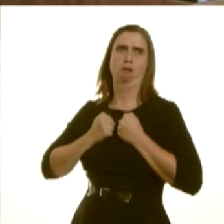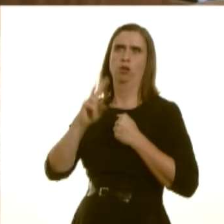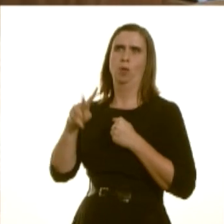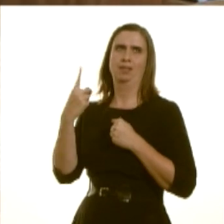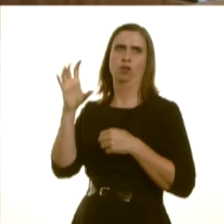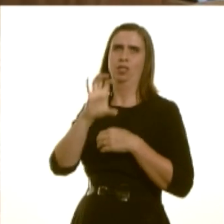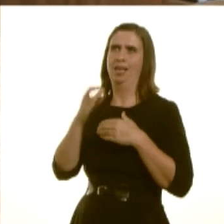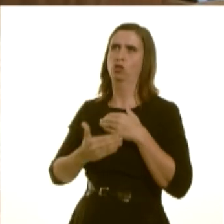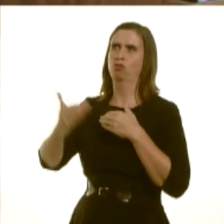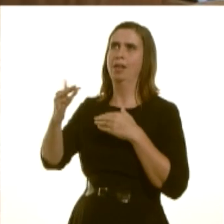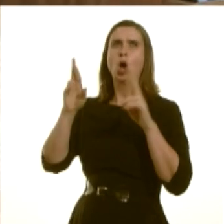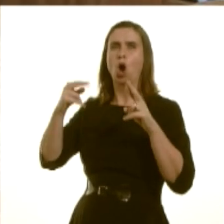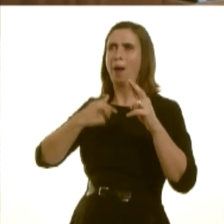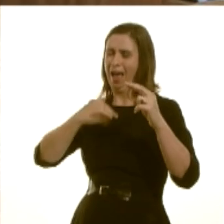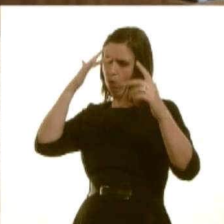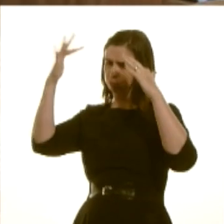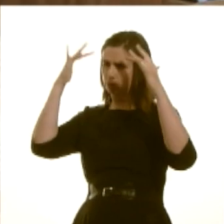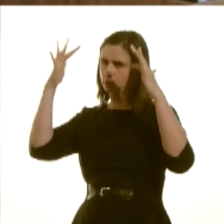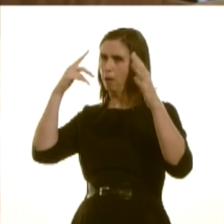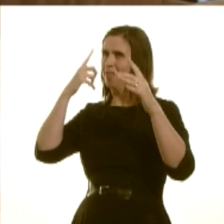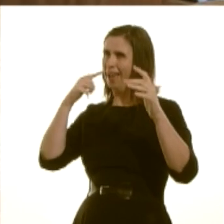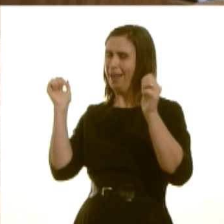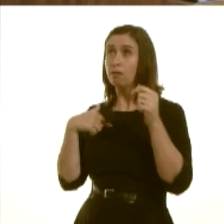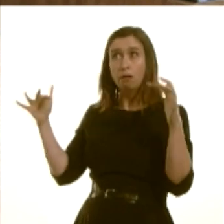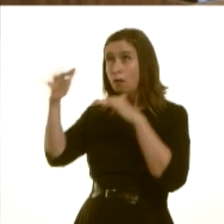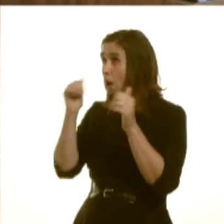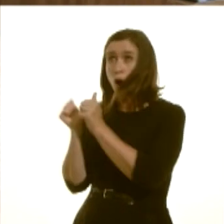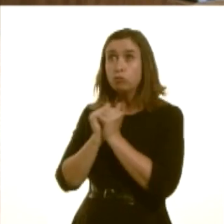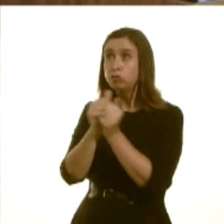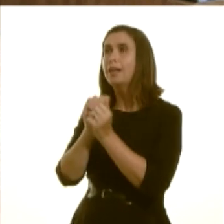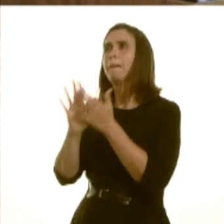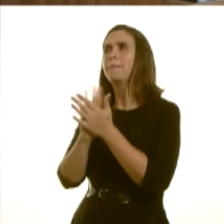ground in the principles that will benefit all the peoples of the islands of Great Britain.